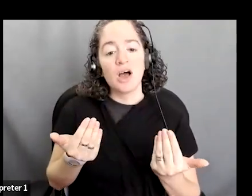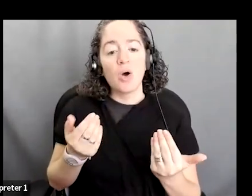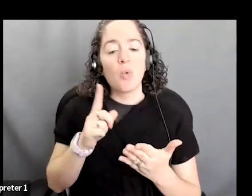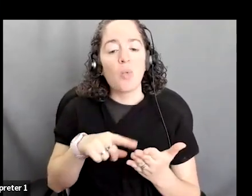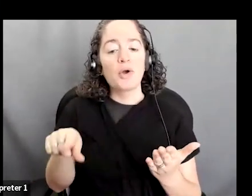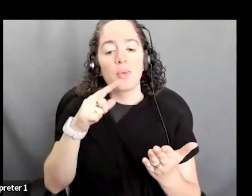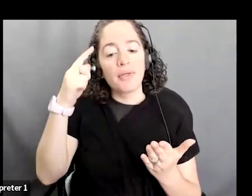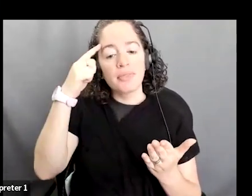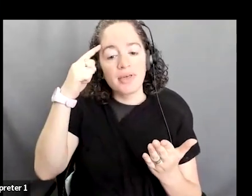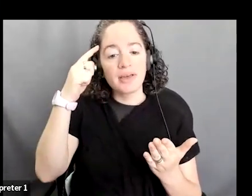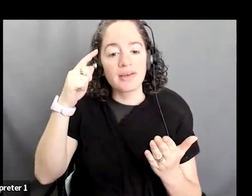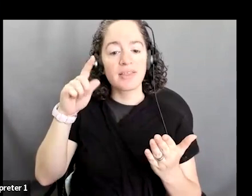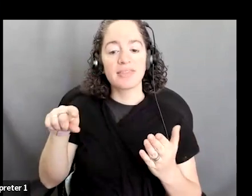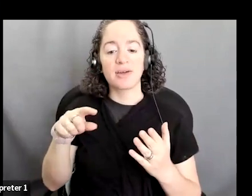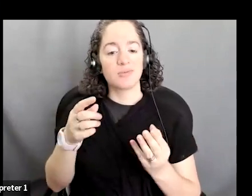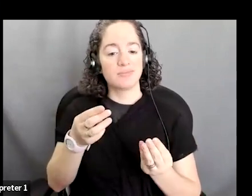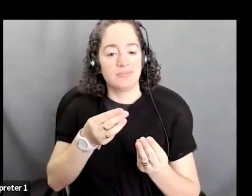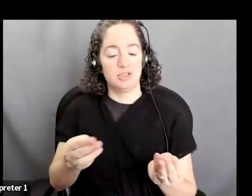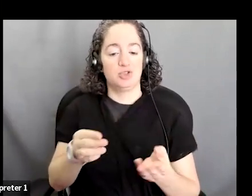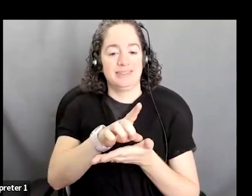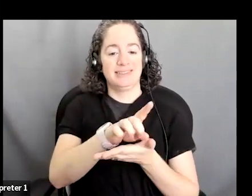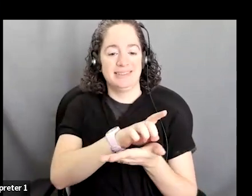model where you put the label into the input,